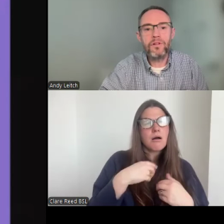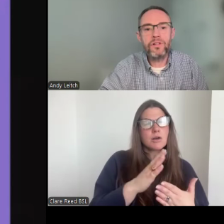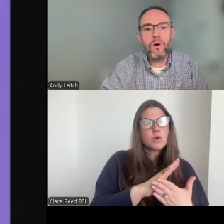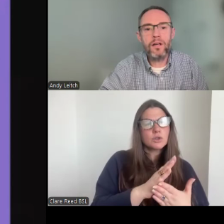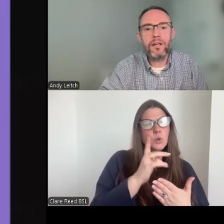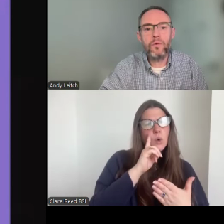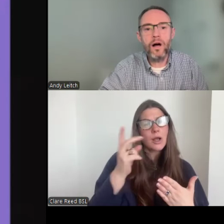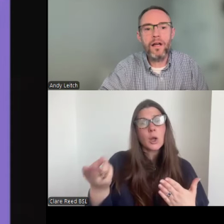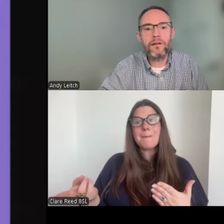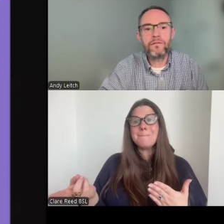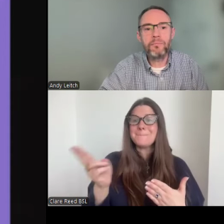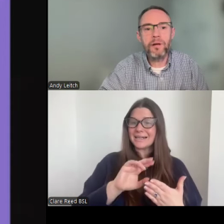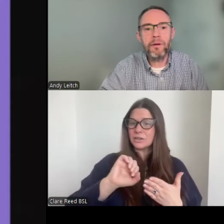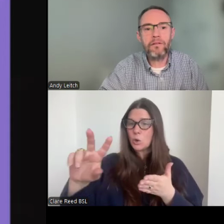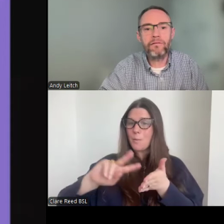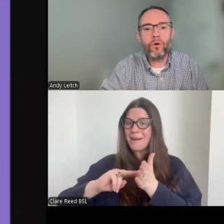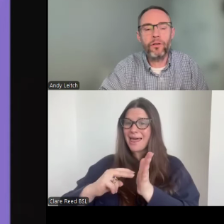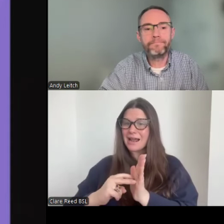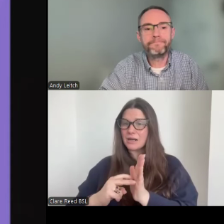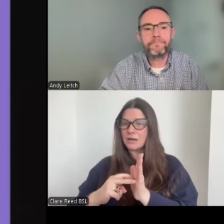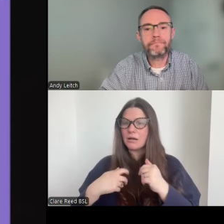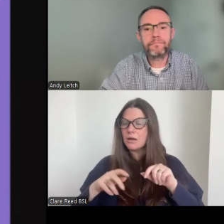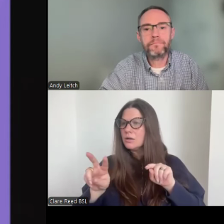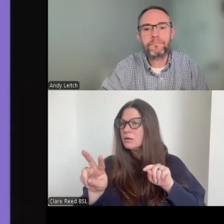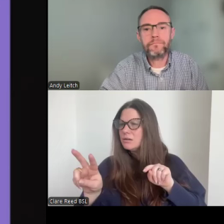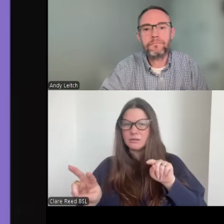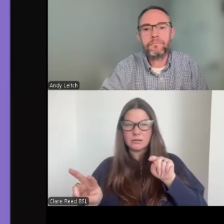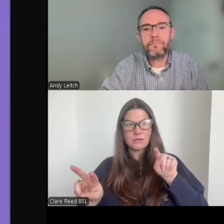which is quite a neat way of jumping back and forth.